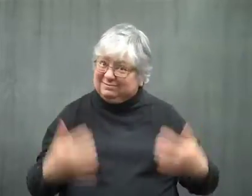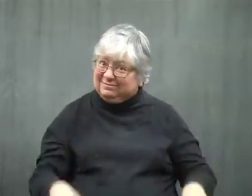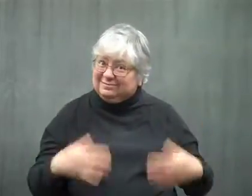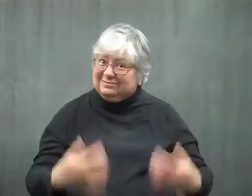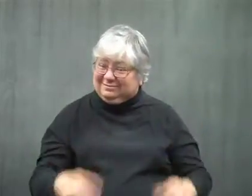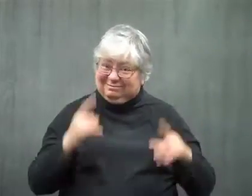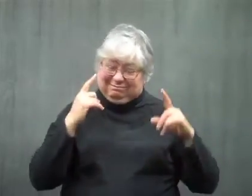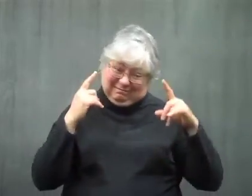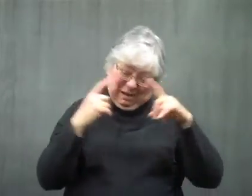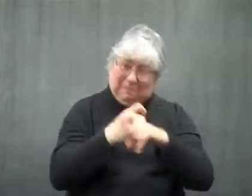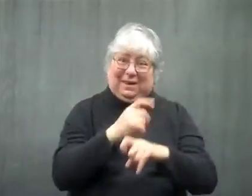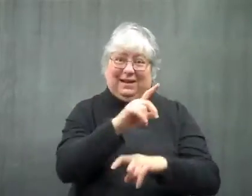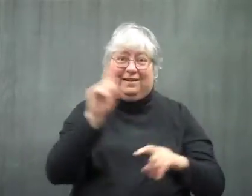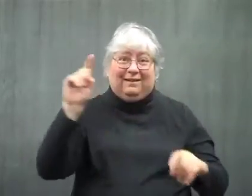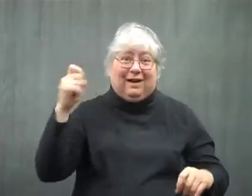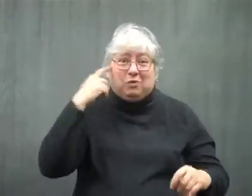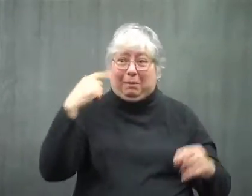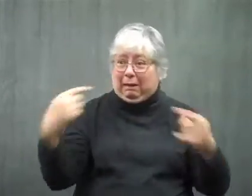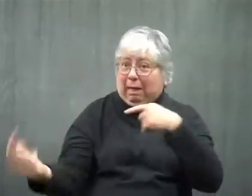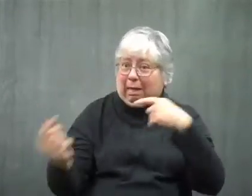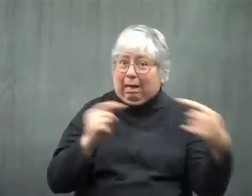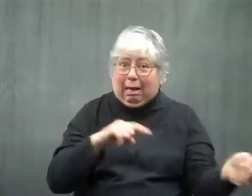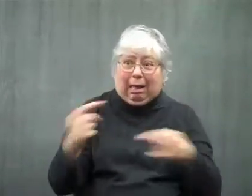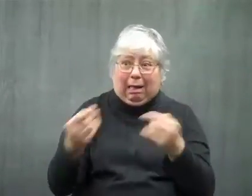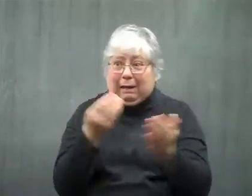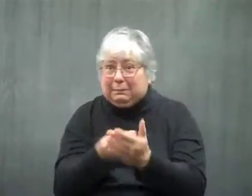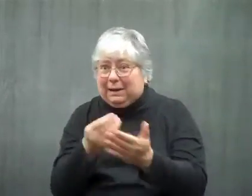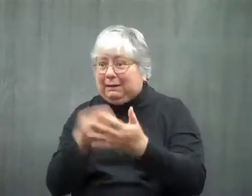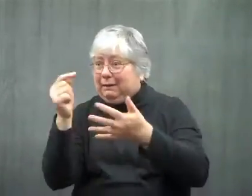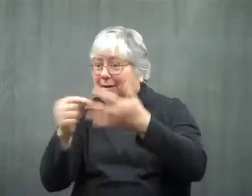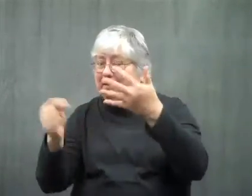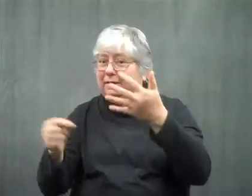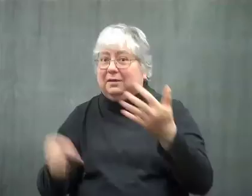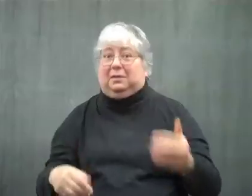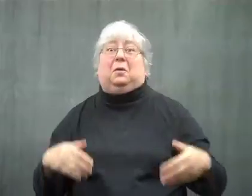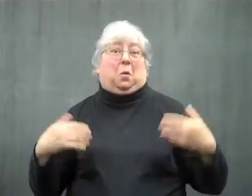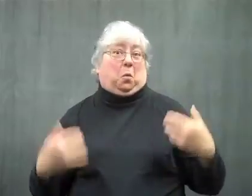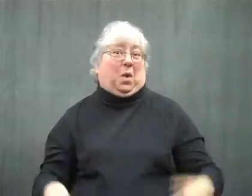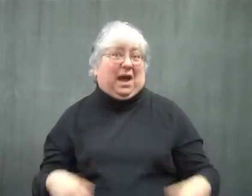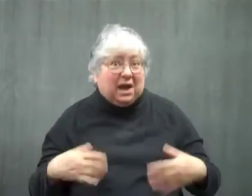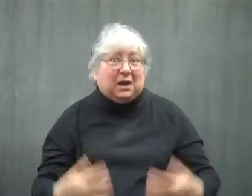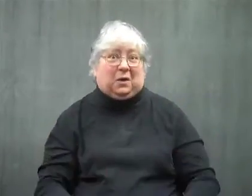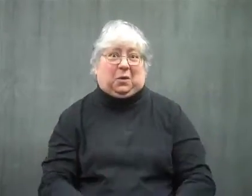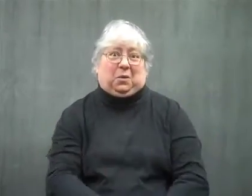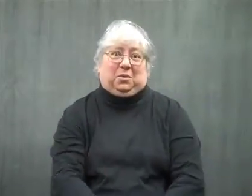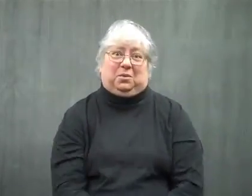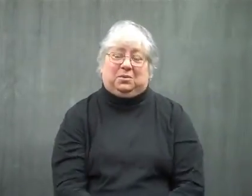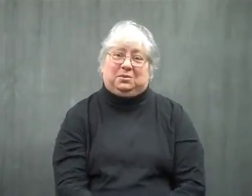Wow! All the negotiating about the money and everything is really complicated!